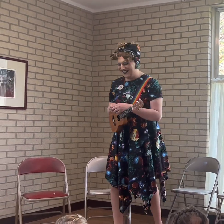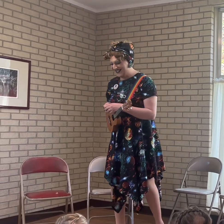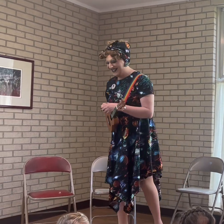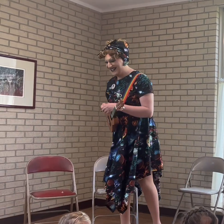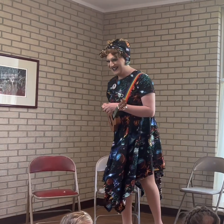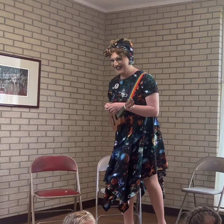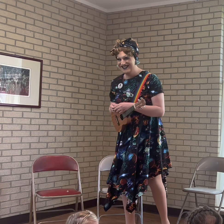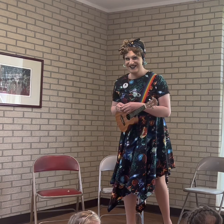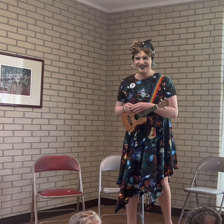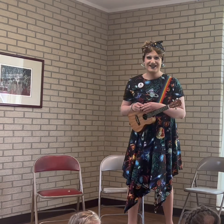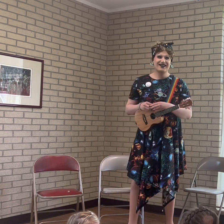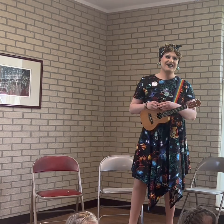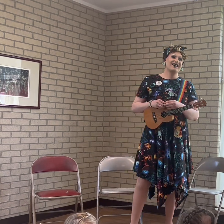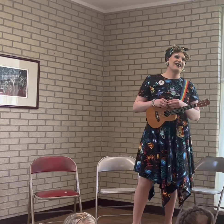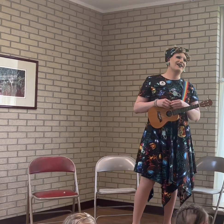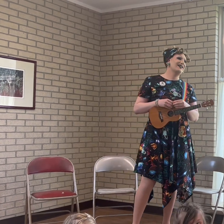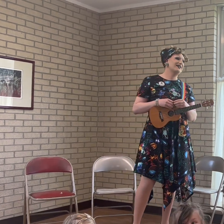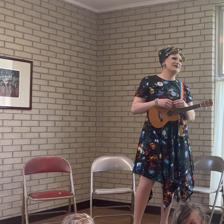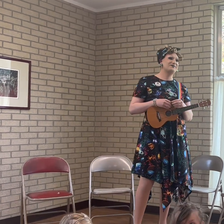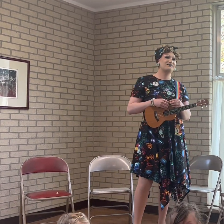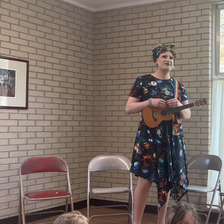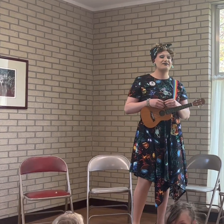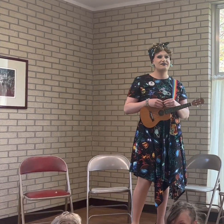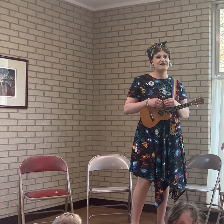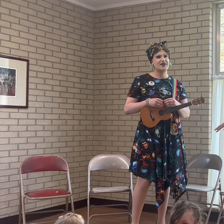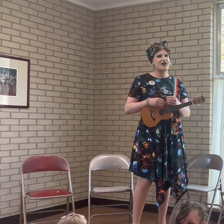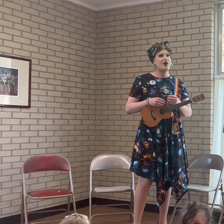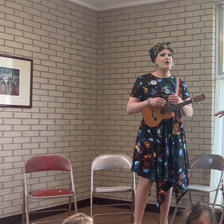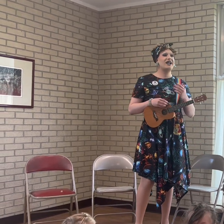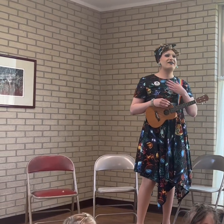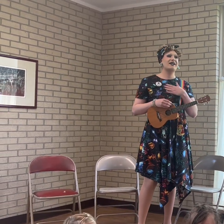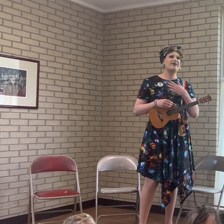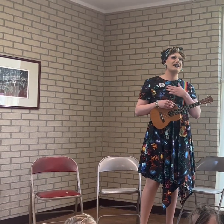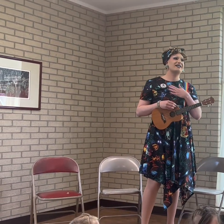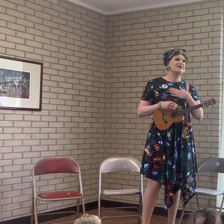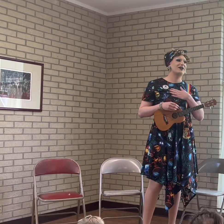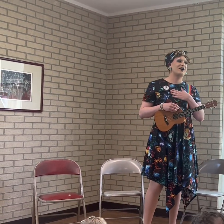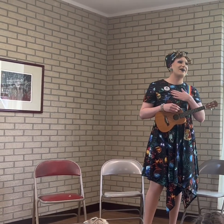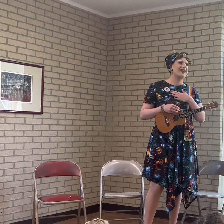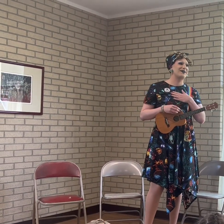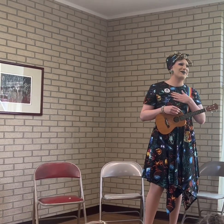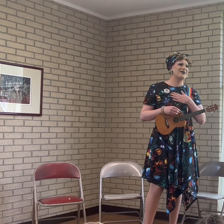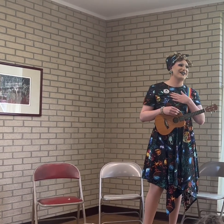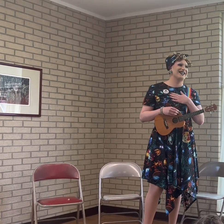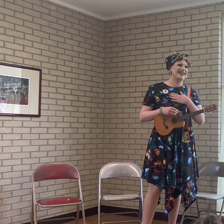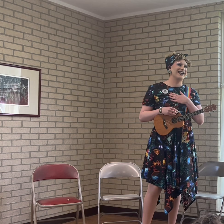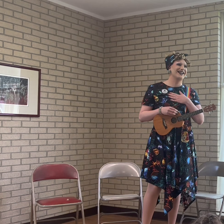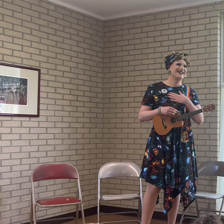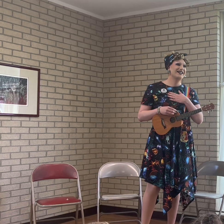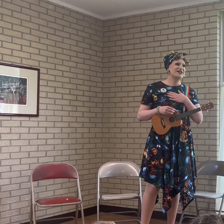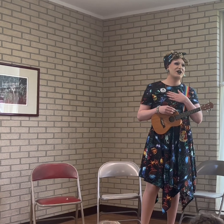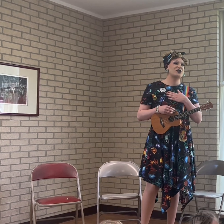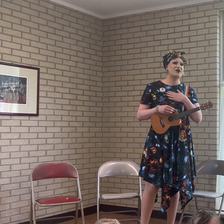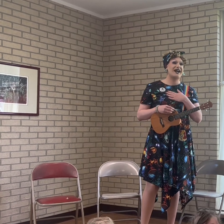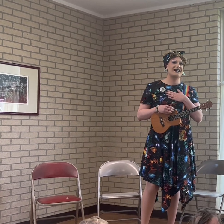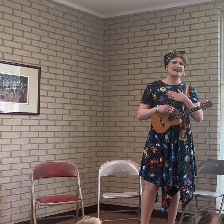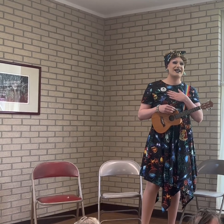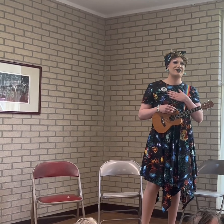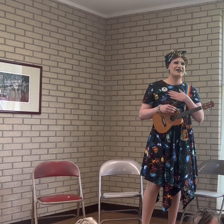Everyone: {Laughs} {Inaudible Speech} Miss Cali: We have something similar to that in my community. It's called Drag Standard